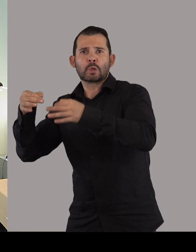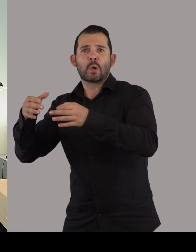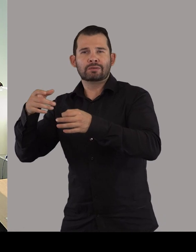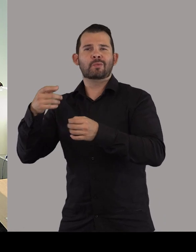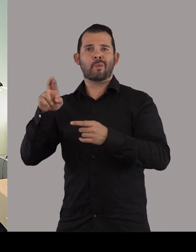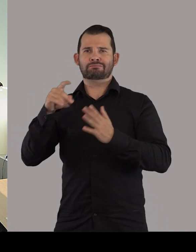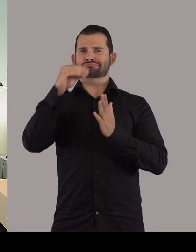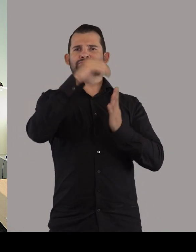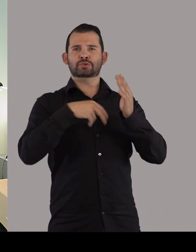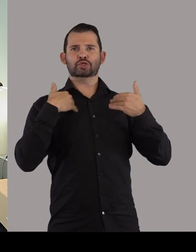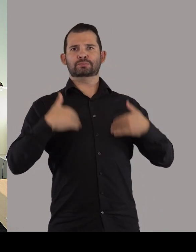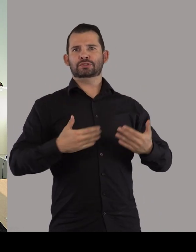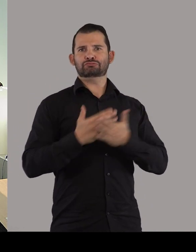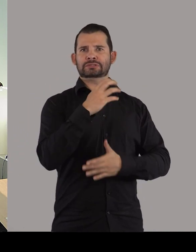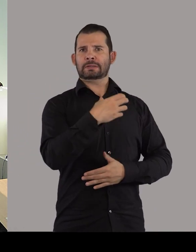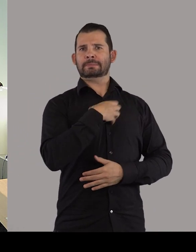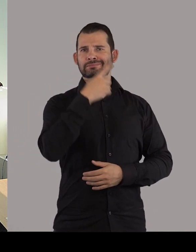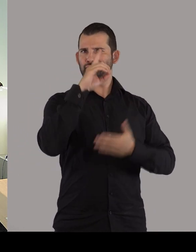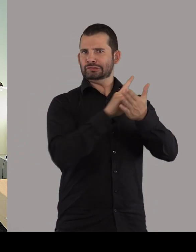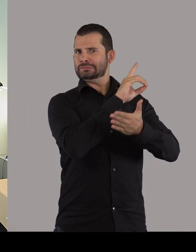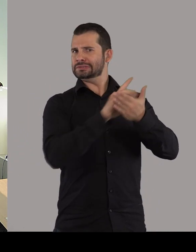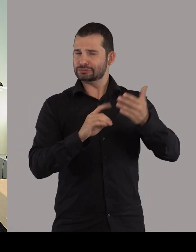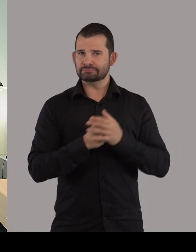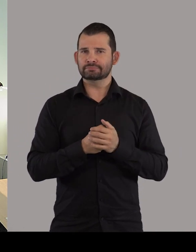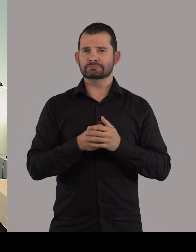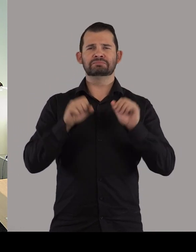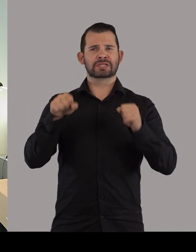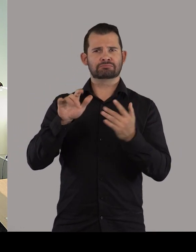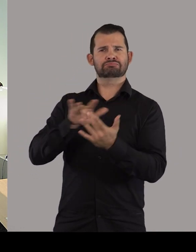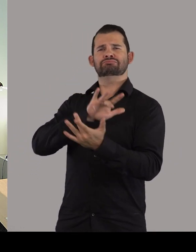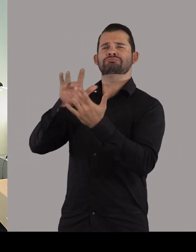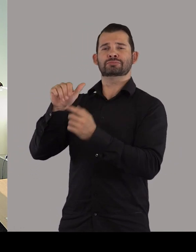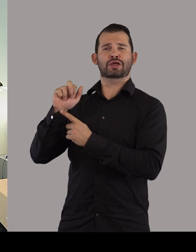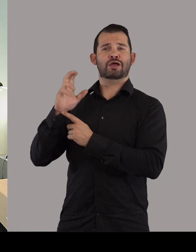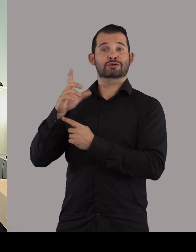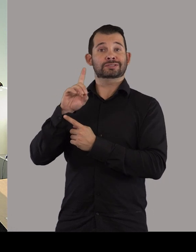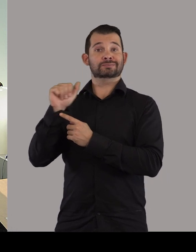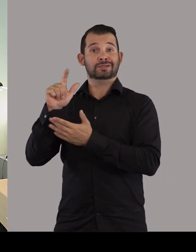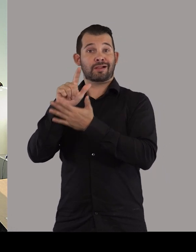for discrimination. You can contact ARCH Disability Law Centre to inquire further.